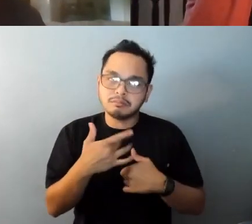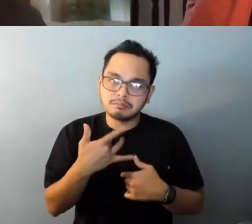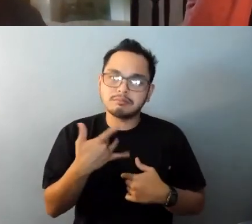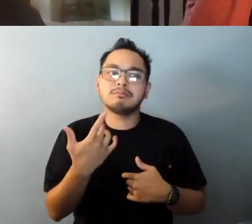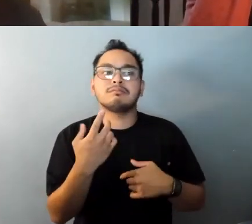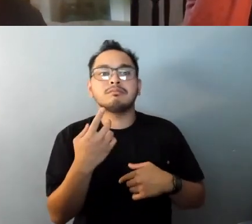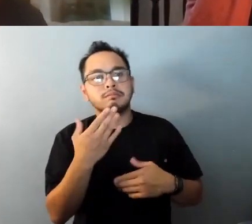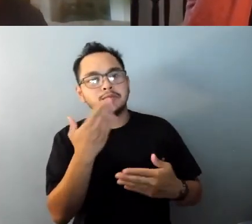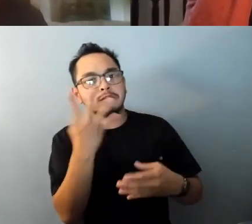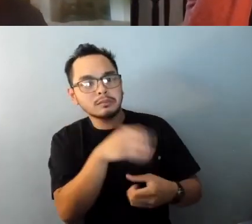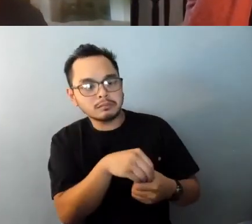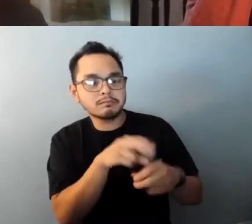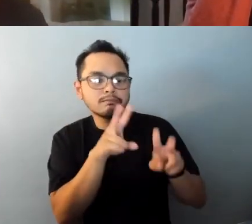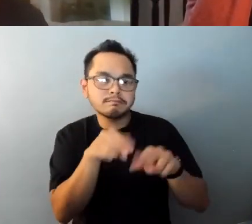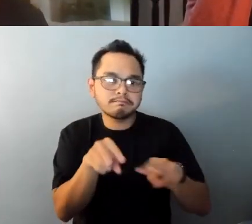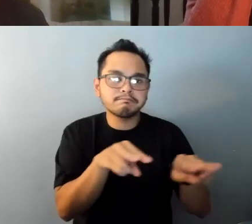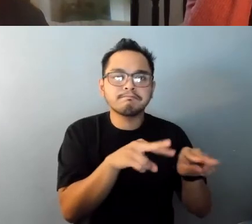of what makes a party work.